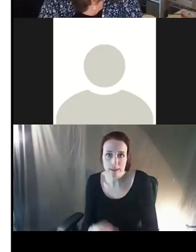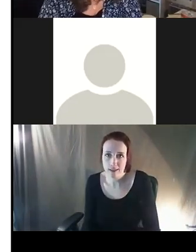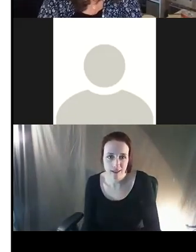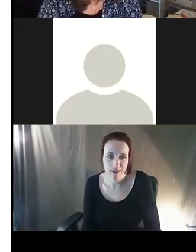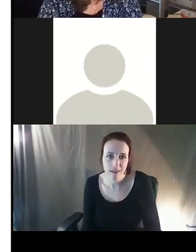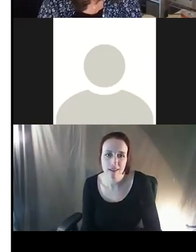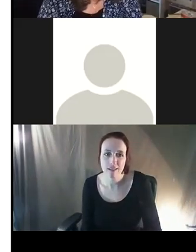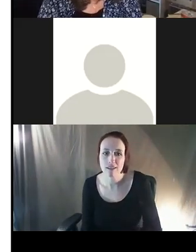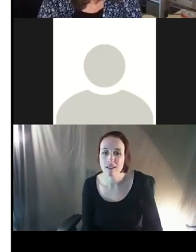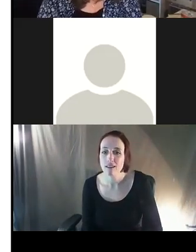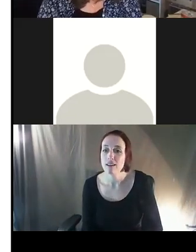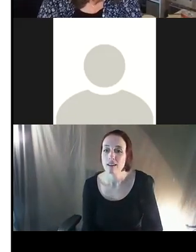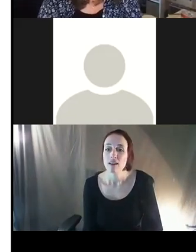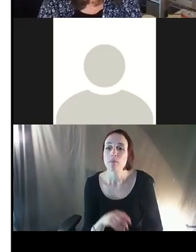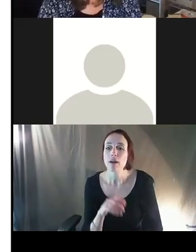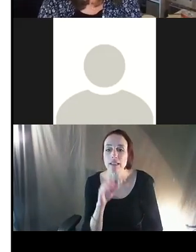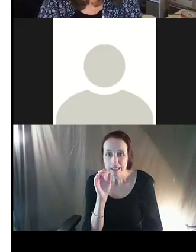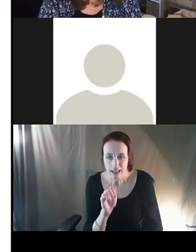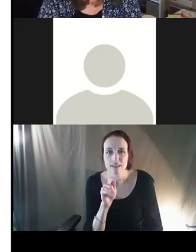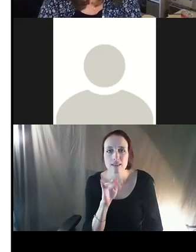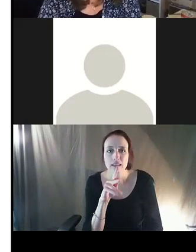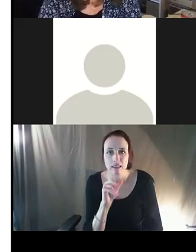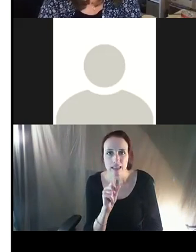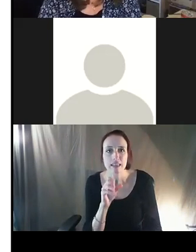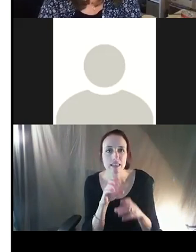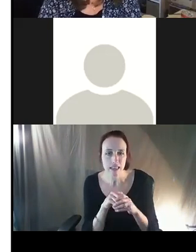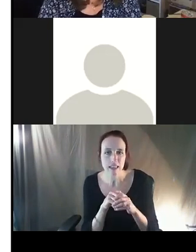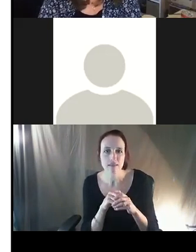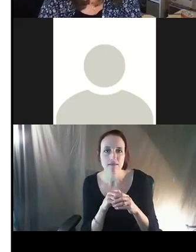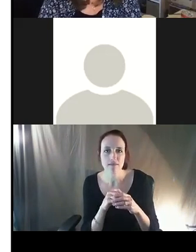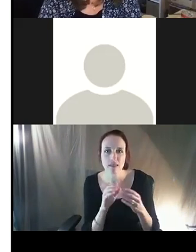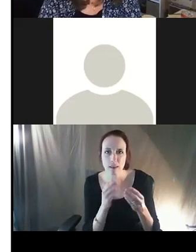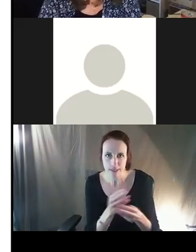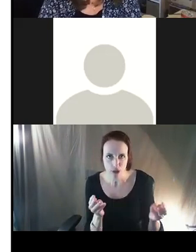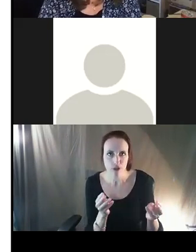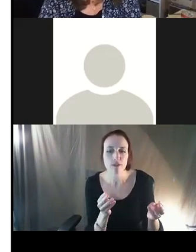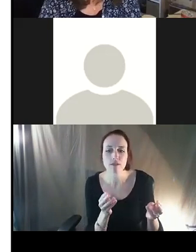included in the handouts. Laura, I believe you said you were going to share the handouts, correct?